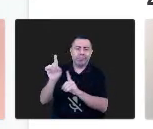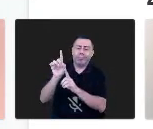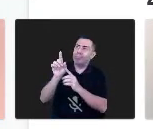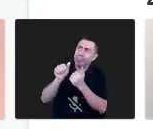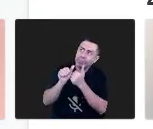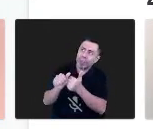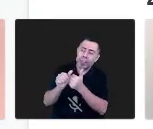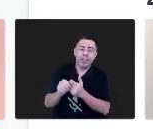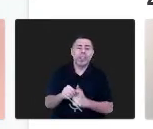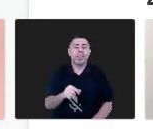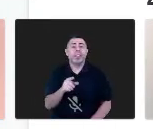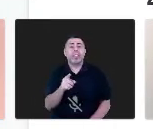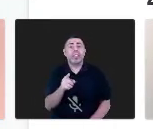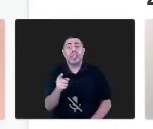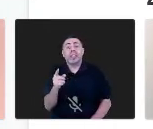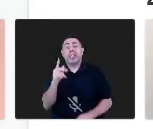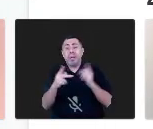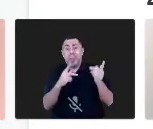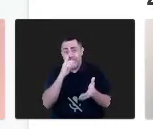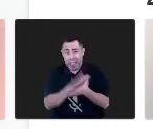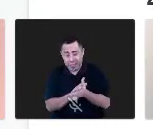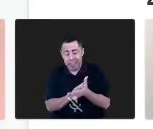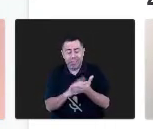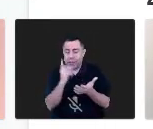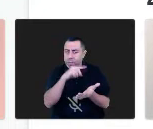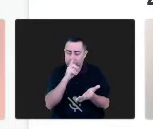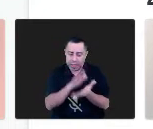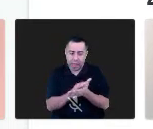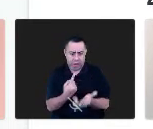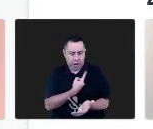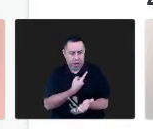but it's great to have support ask your friends ask old bosses or mentors ask co-workers